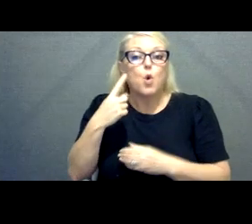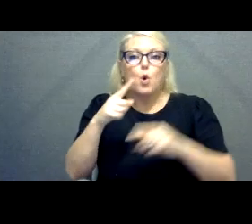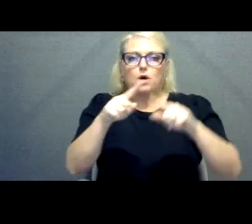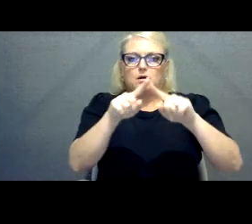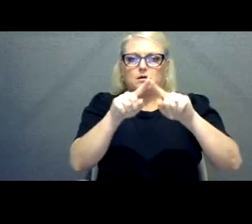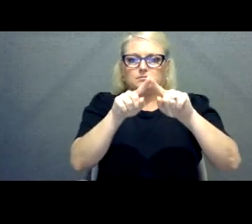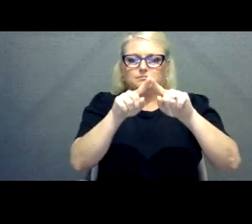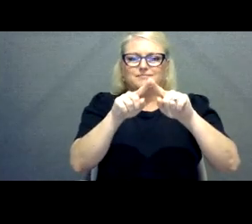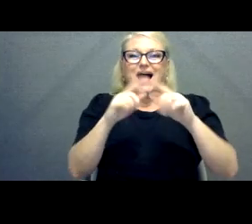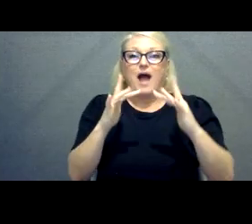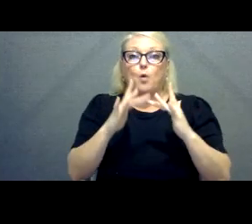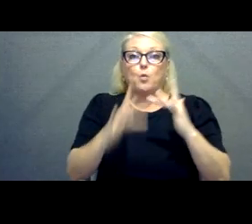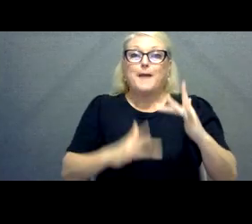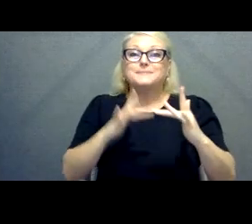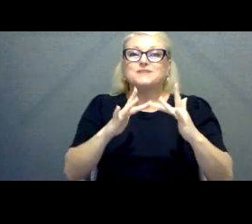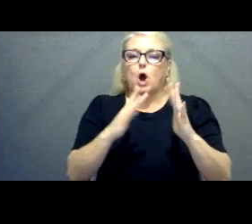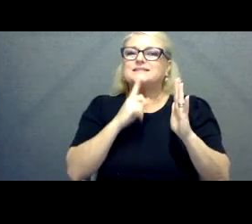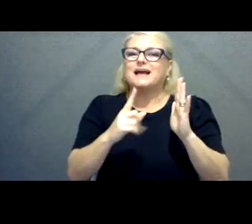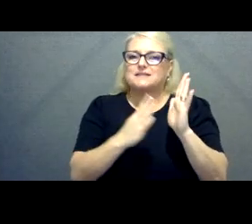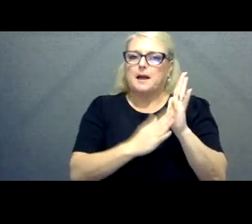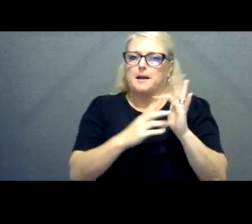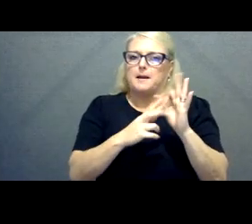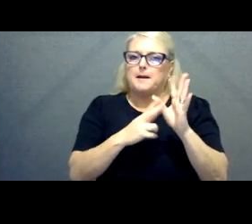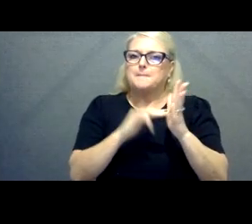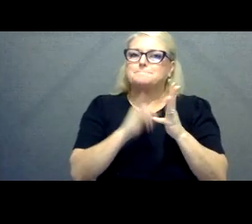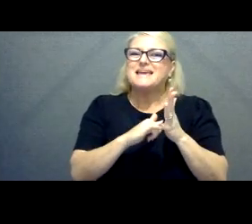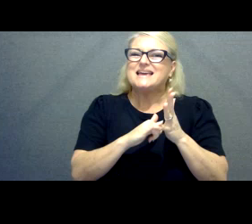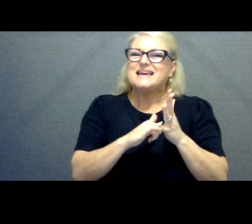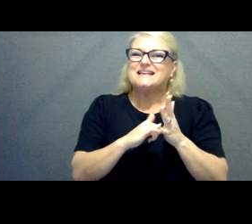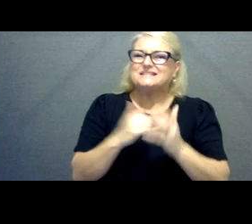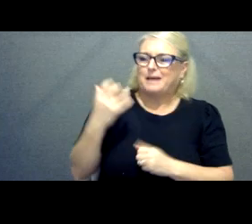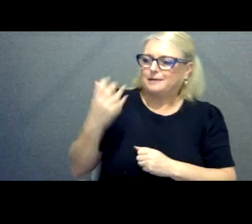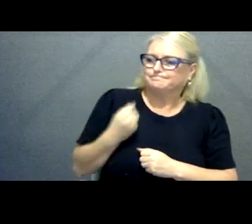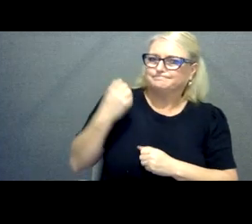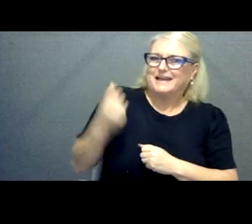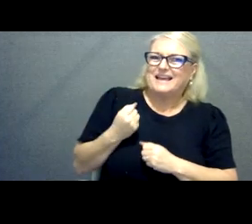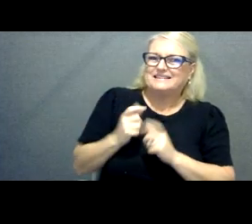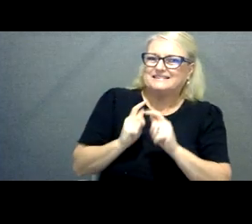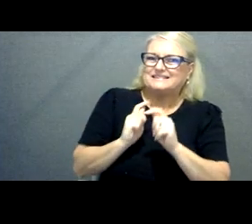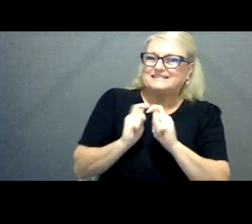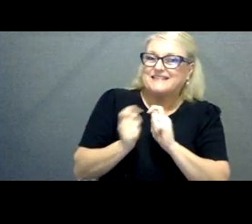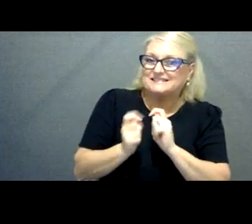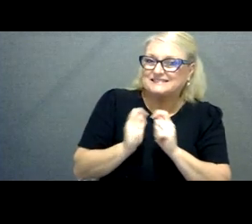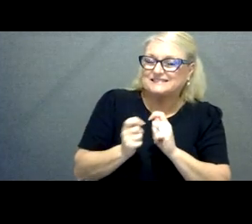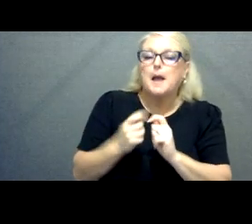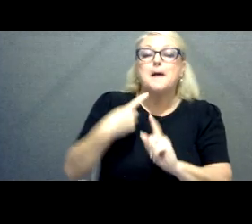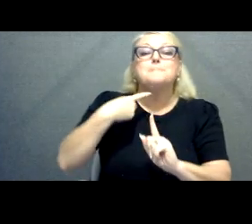there that is that the means test is documented in our grants policy manual so um if you want further